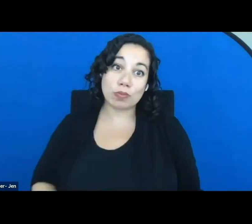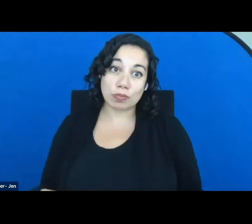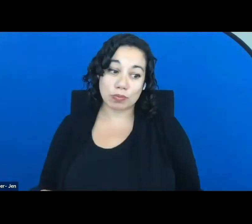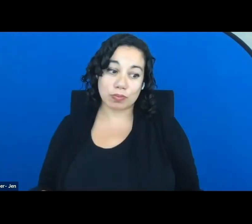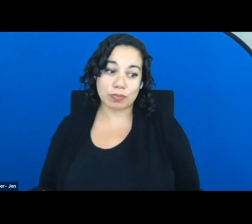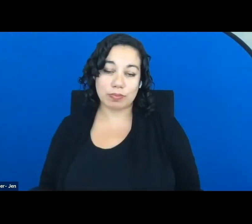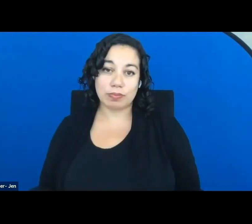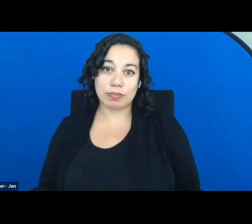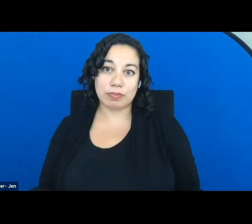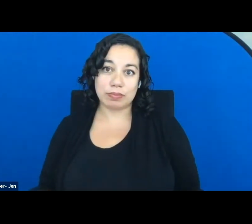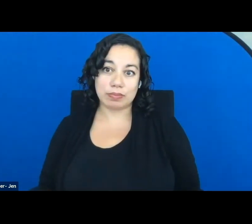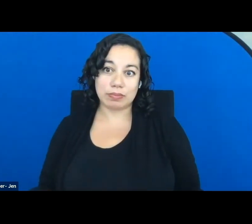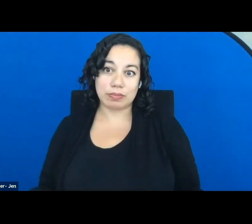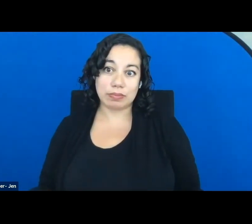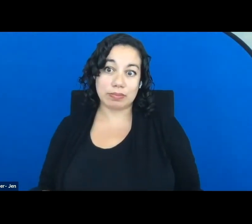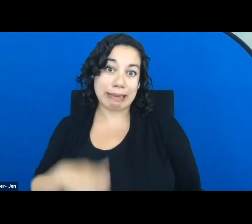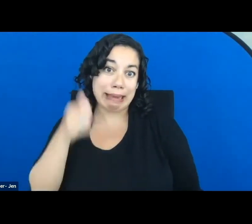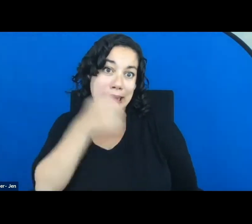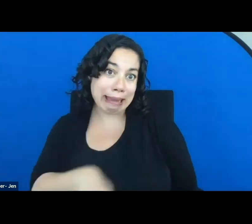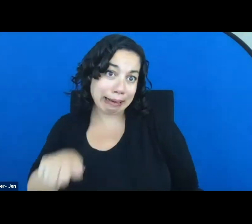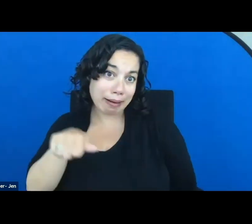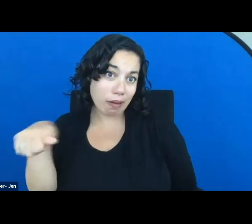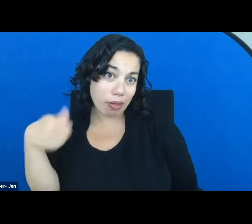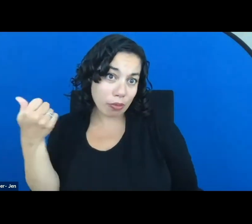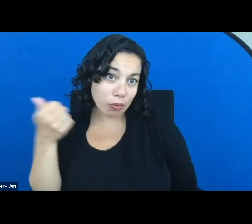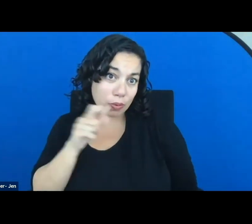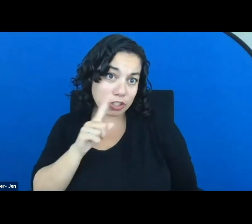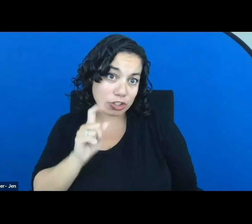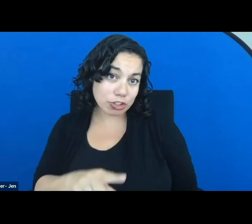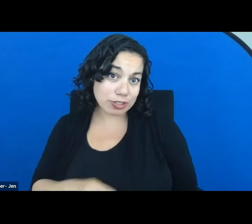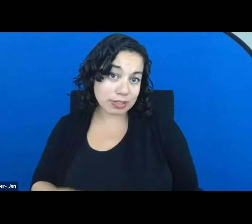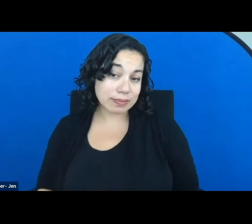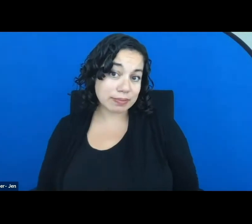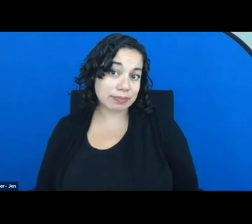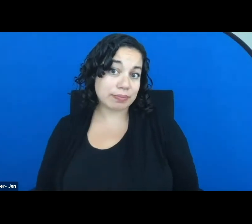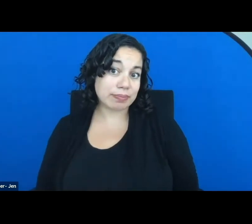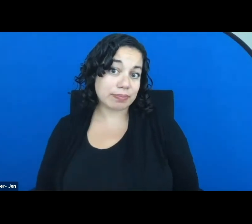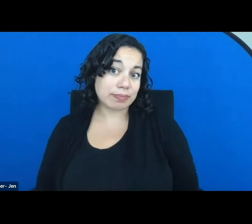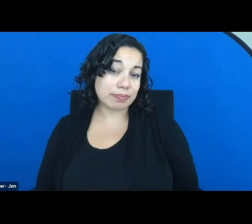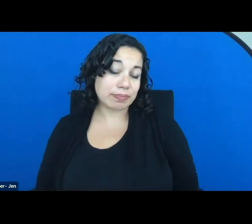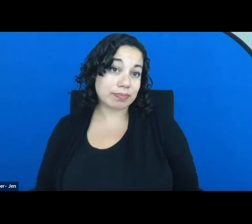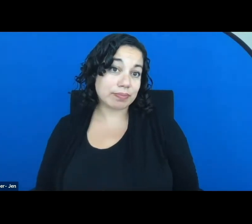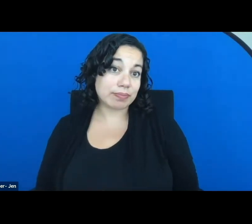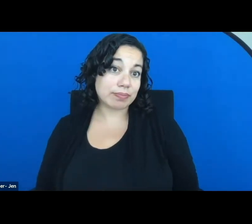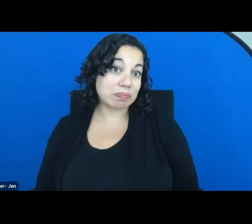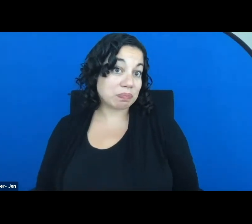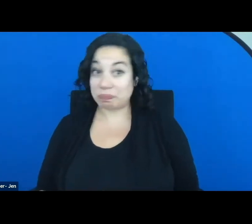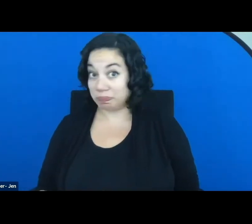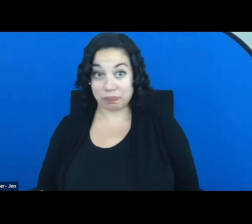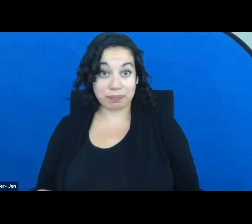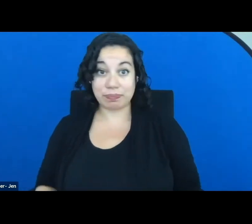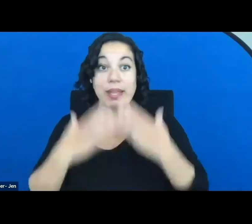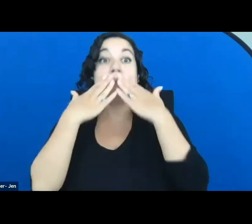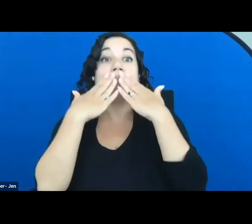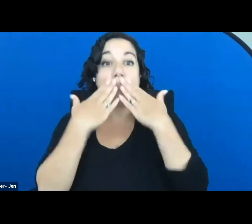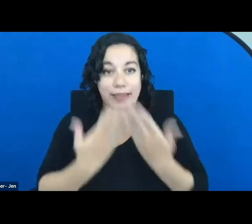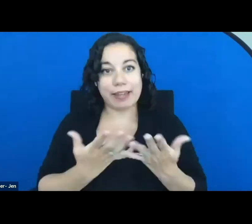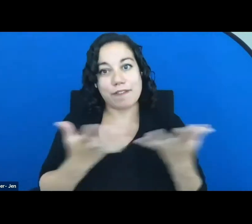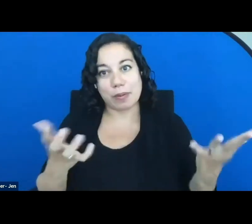Are there any other questions? If not, thank you very much, Karen.